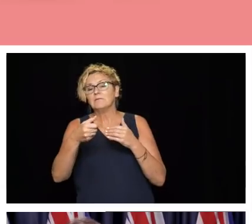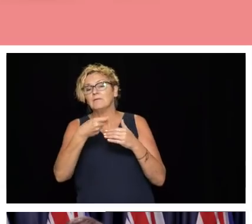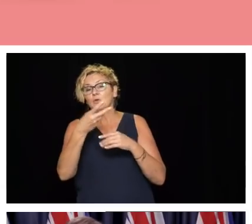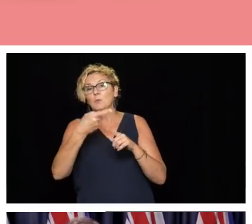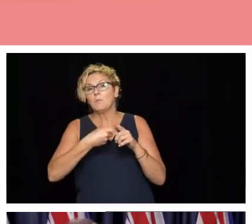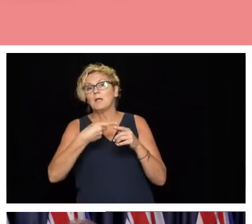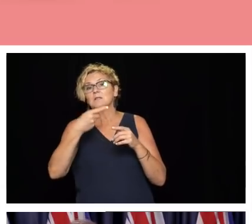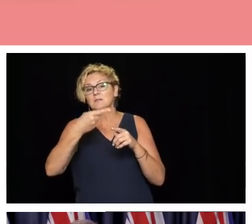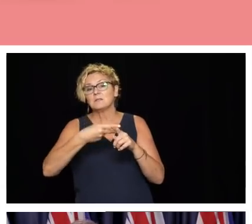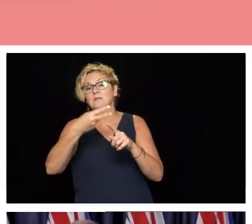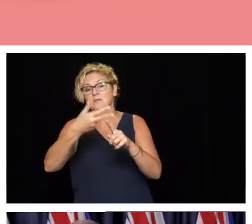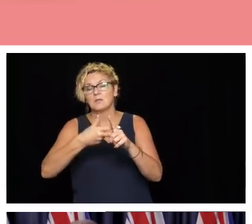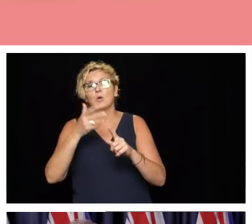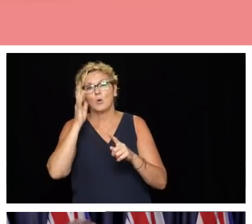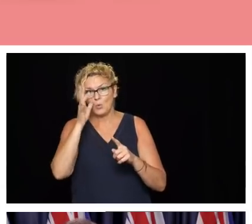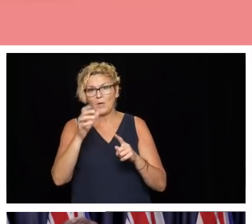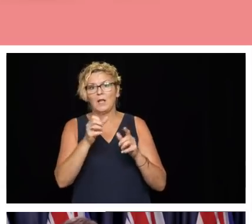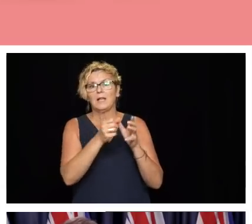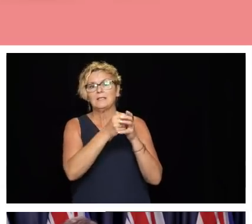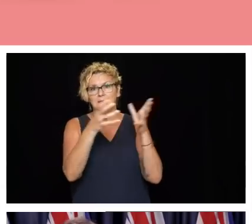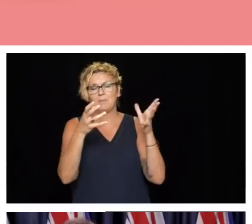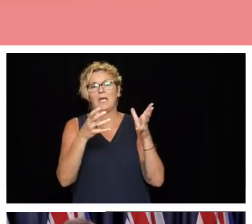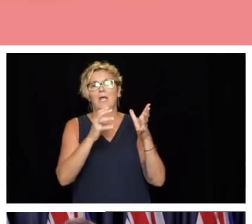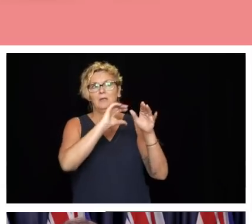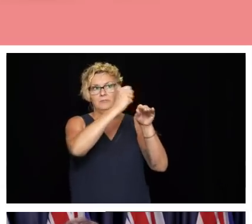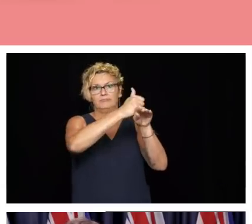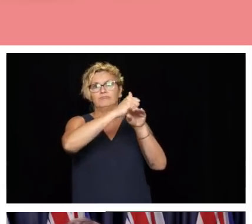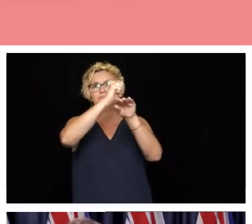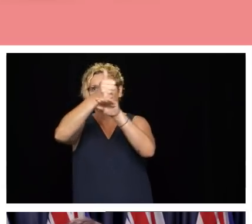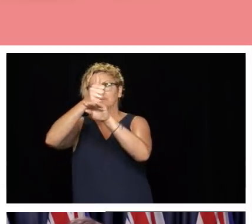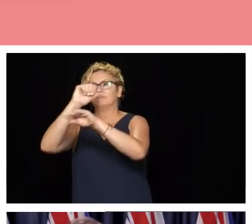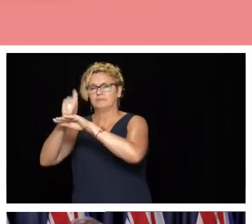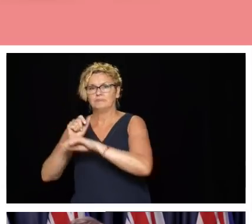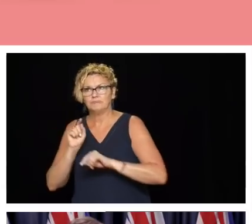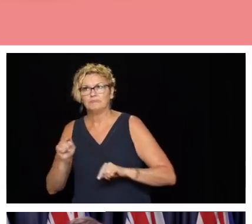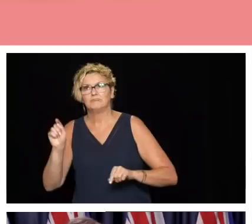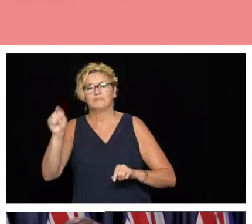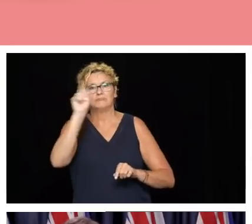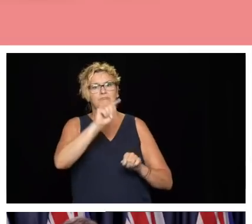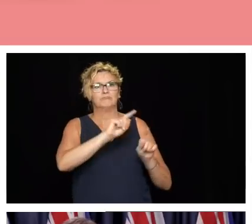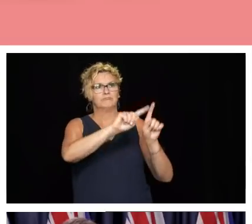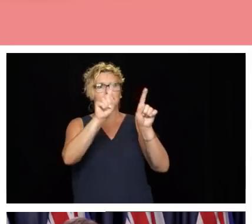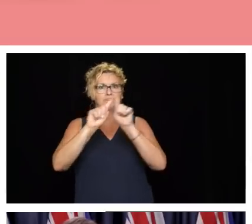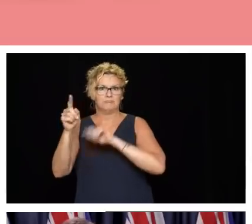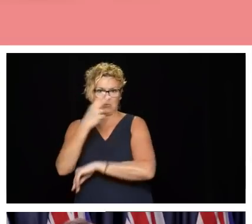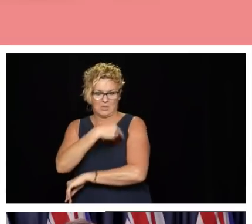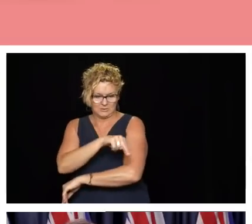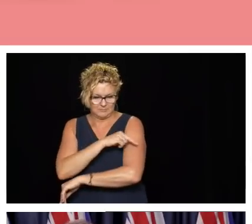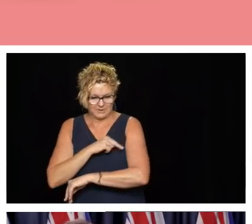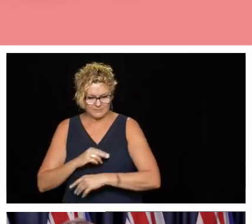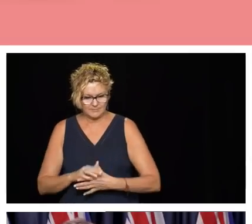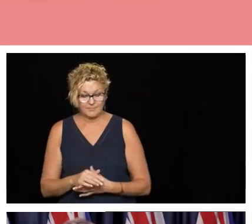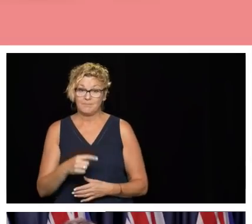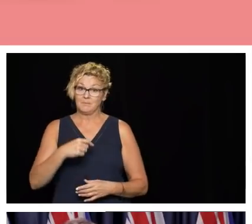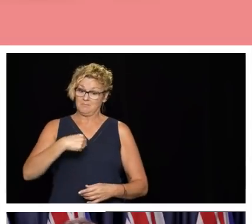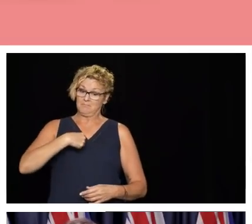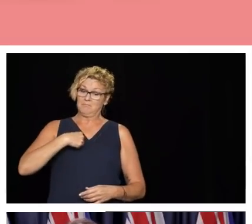through hospital at home admitted patients who meet the criteria will be offered 24 7 care at home rather than staying at a hospital and will